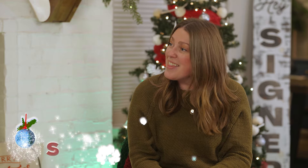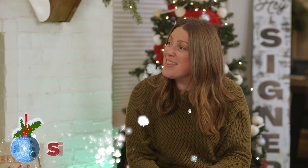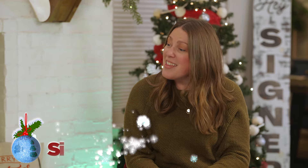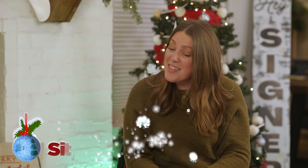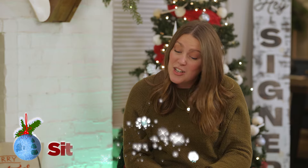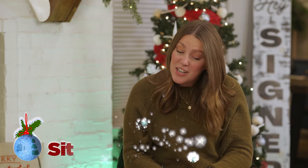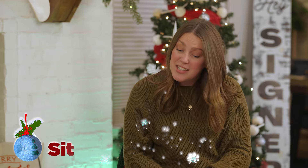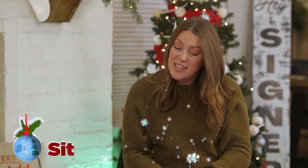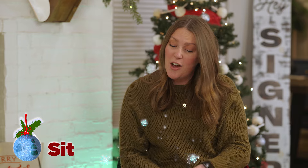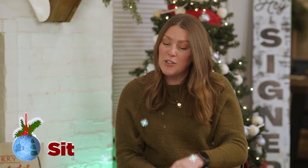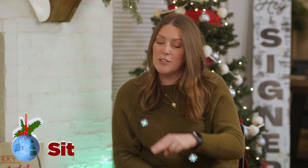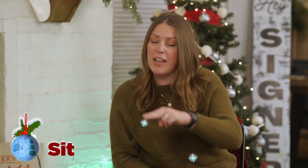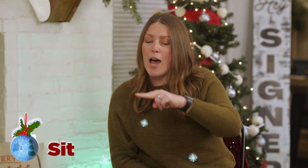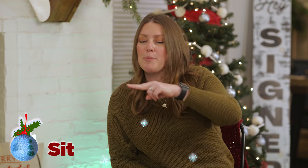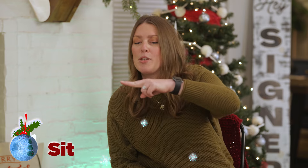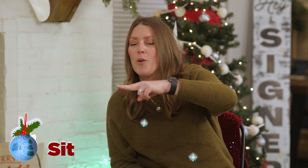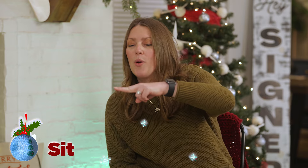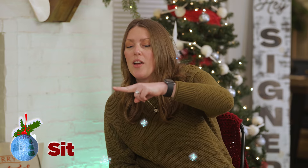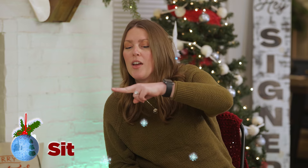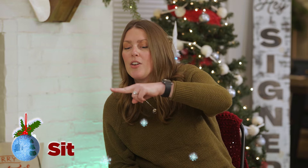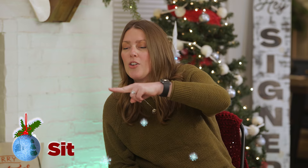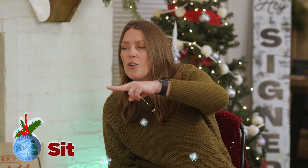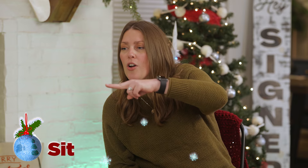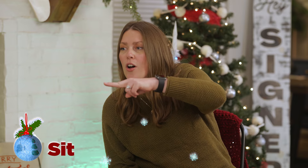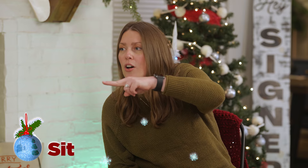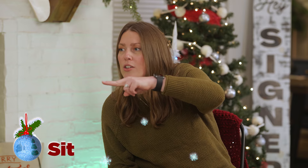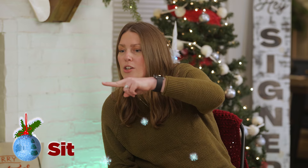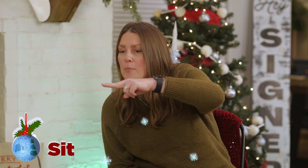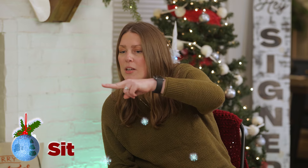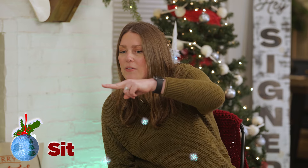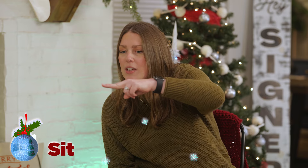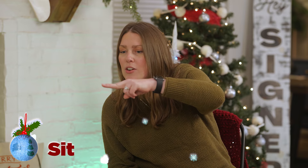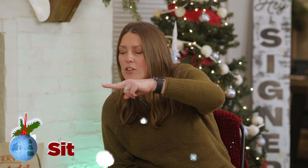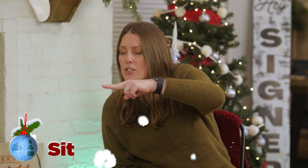And then they're going to sit on your lap. So you're non-dominant fingers.